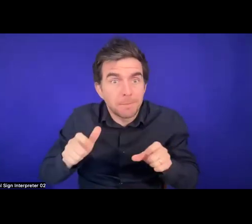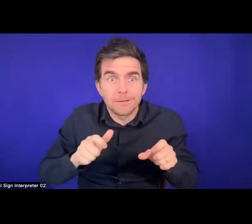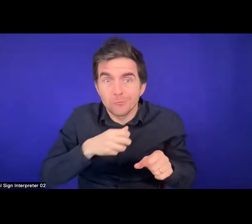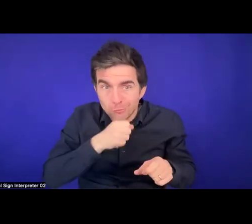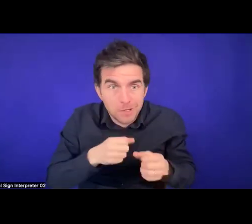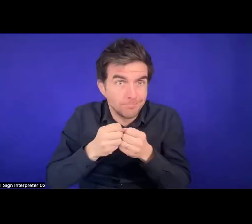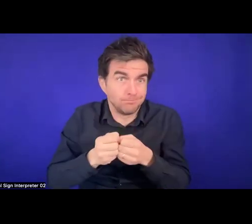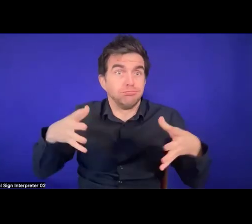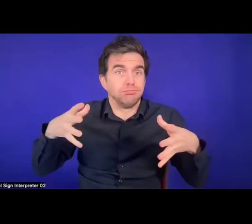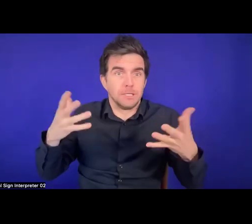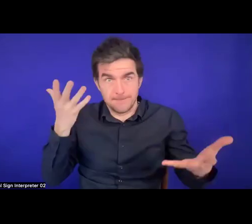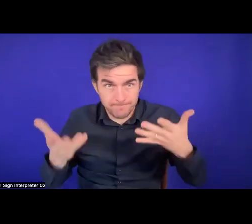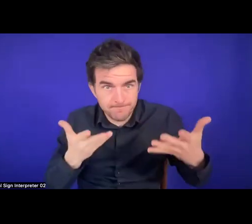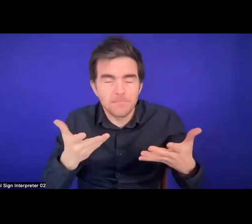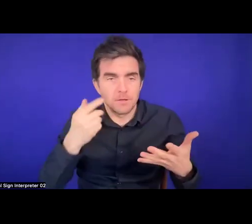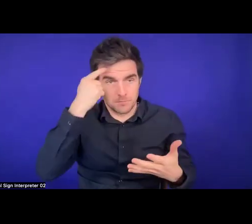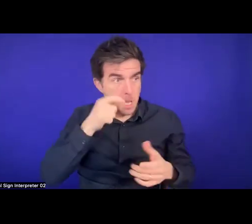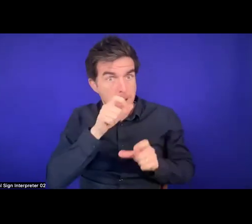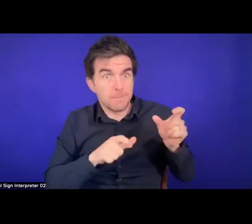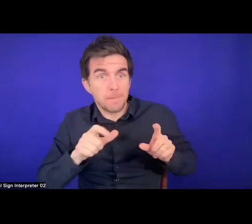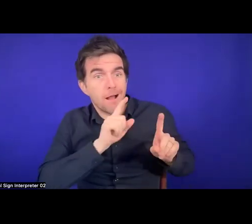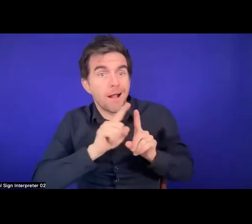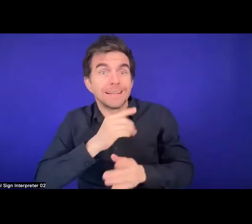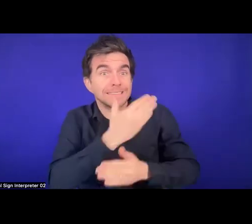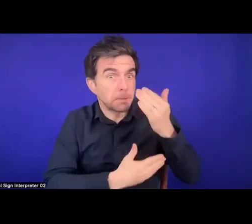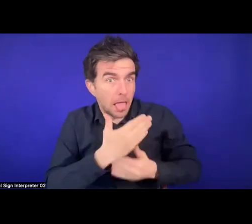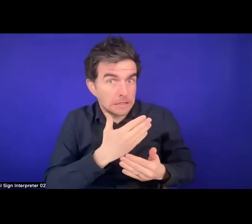needs of persons with disabilities. And this is the case for spinal cord injury, we